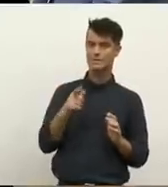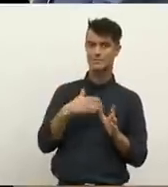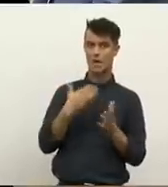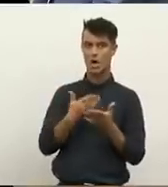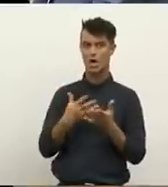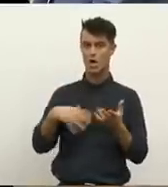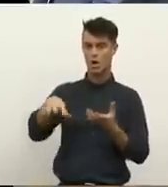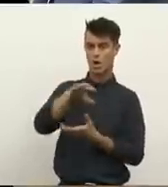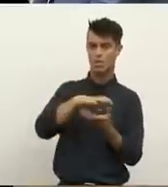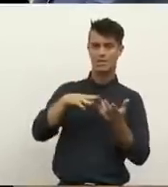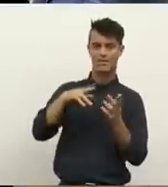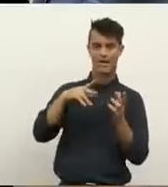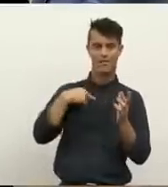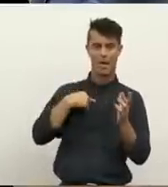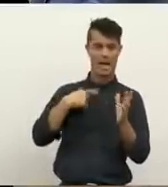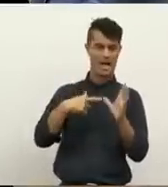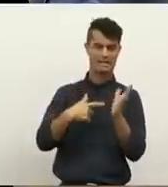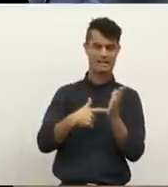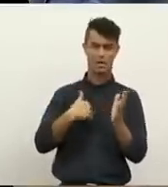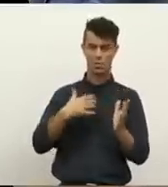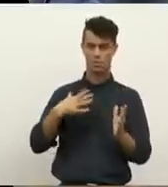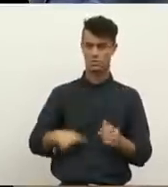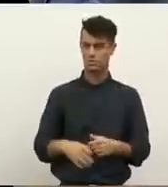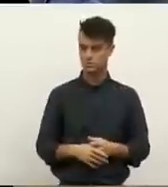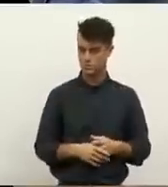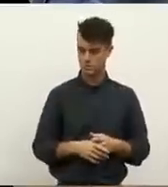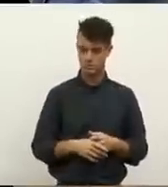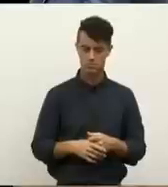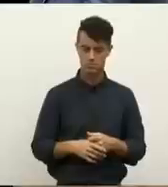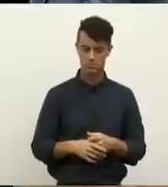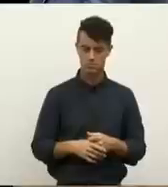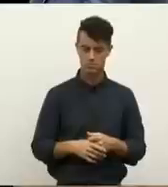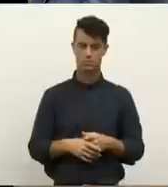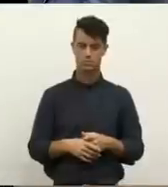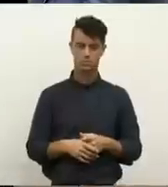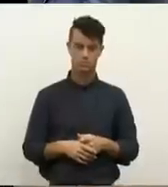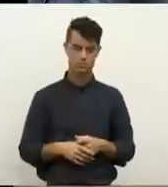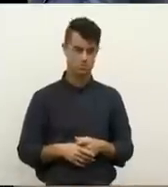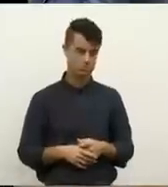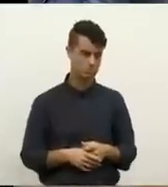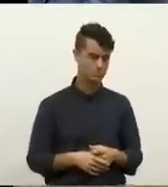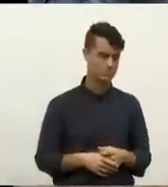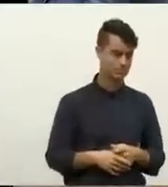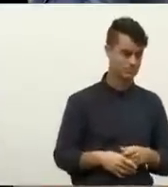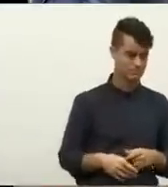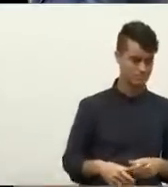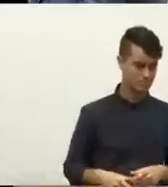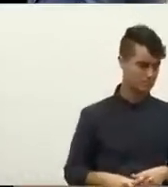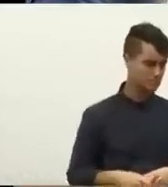depending on the complexity of the AT?" Lloyd. OK, I'm going to play with semantics here.